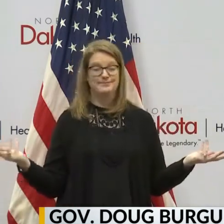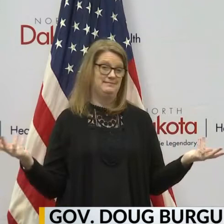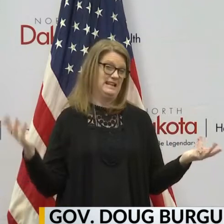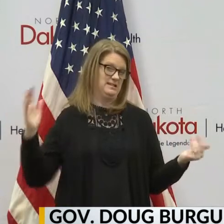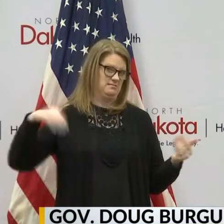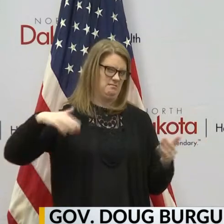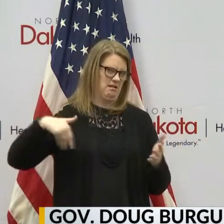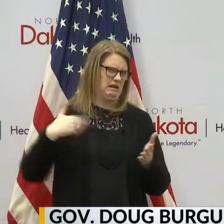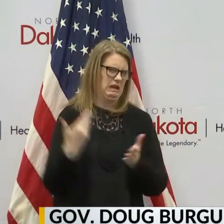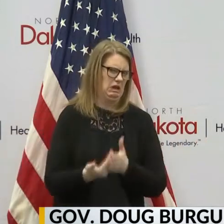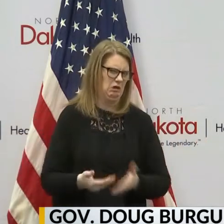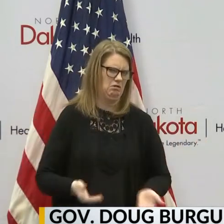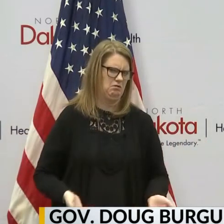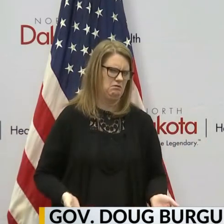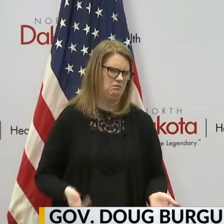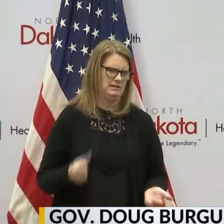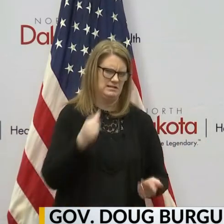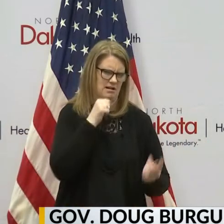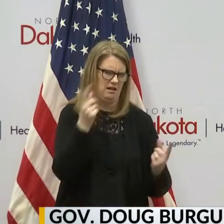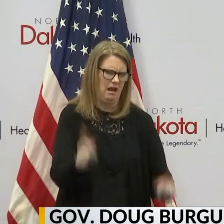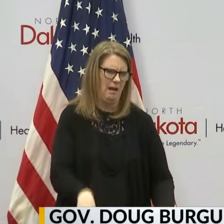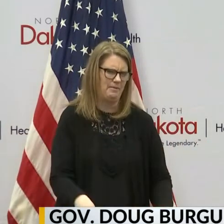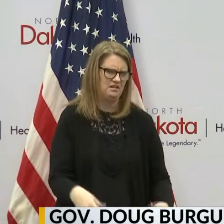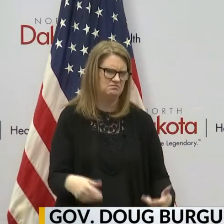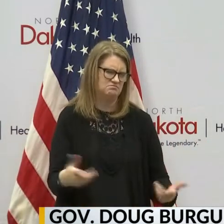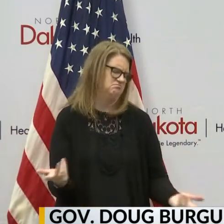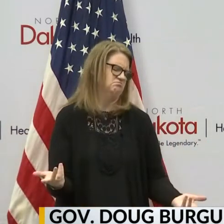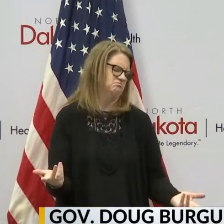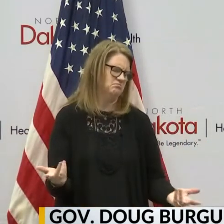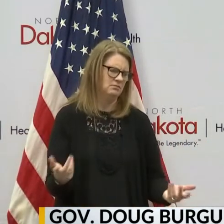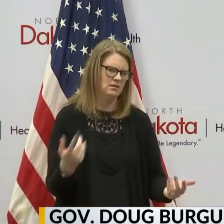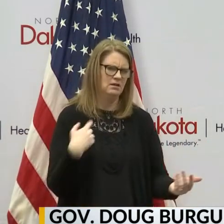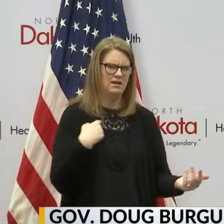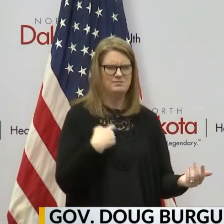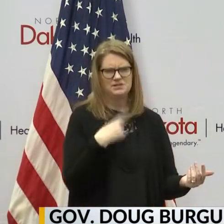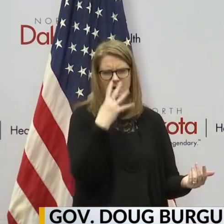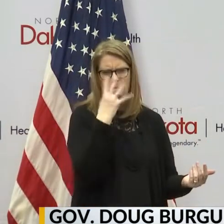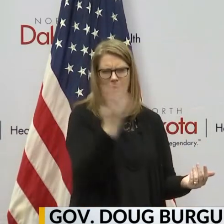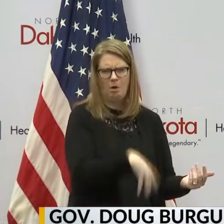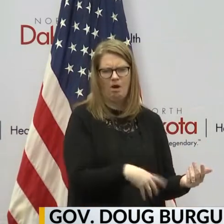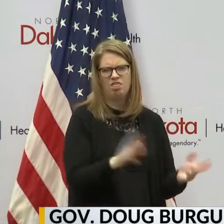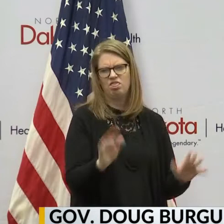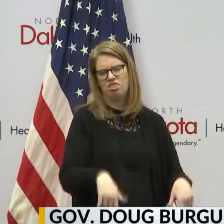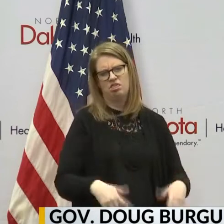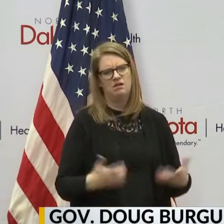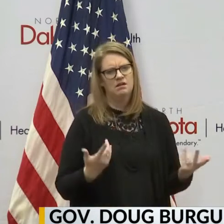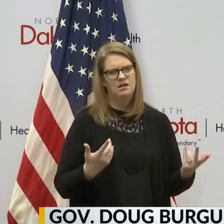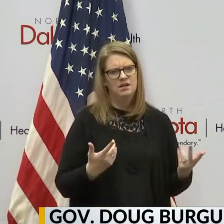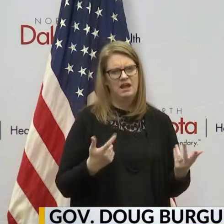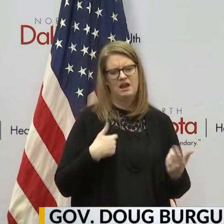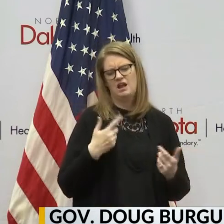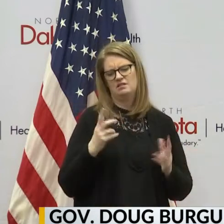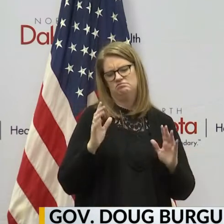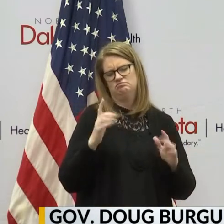OTHER STATES HAVE DONE AND WILL WE CHANGE OUR BEHAVIOR ACCORDINGLY? OR WILL WE RESUME THAT BECAUSE IT ISN'T HERE YET, IT IS NOT